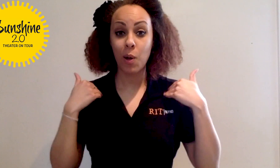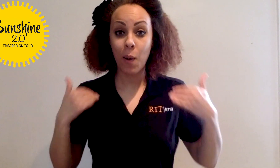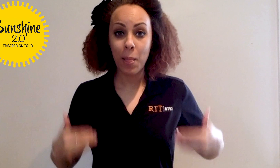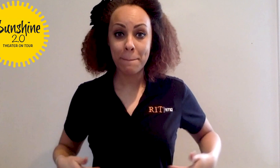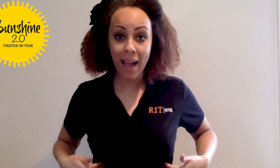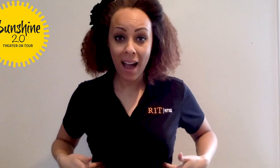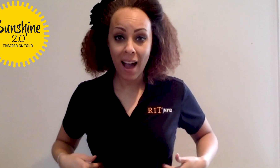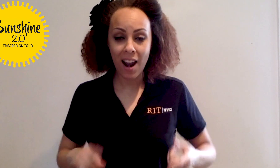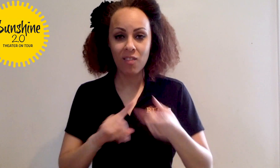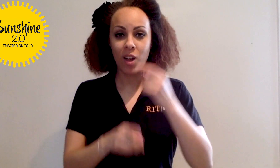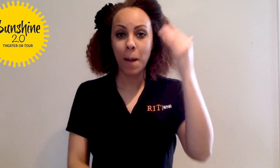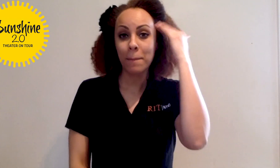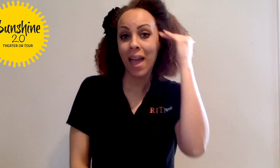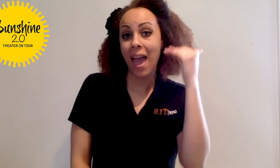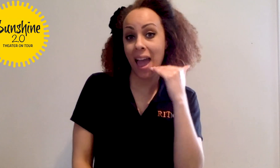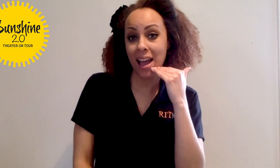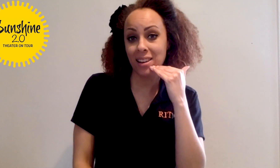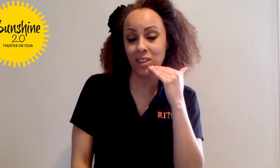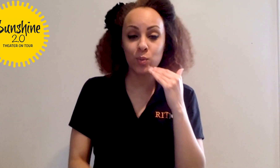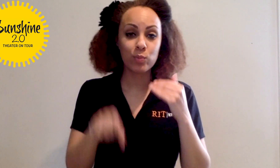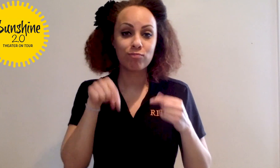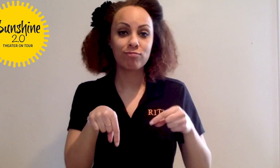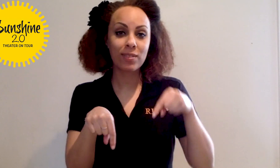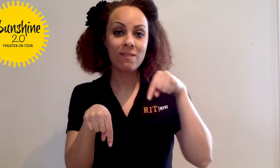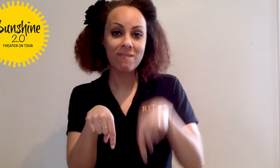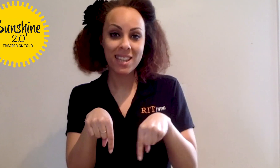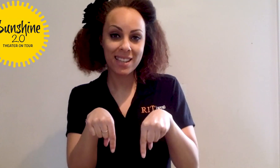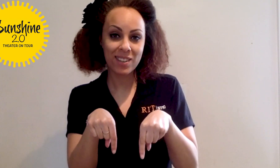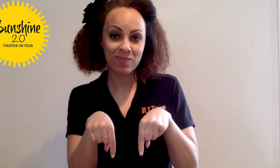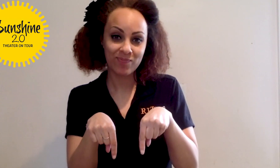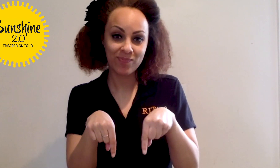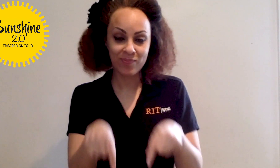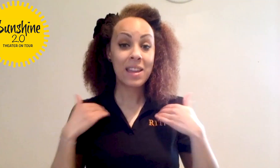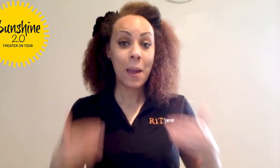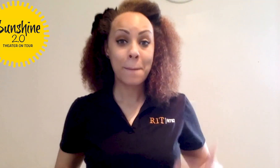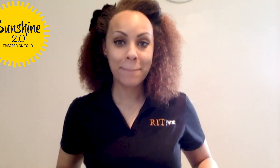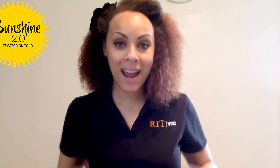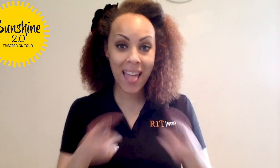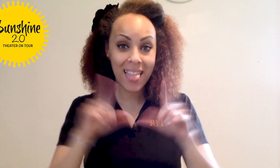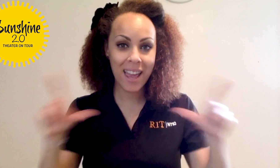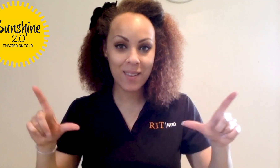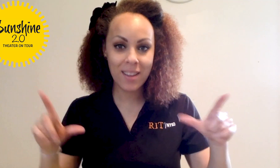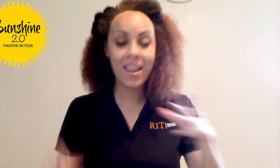It uses our full body, from our head to our feet.